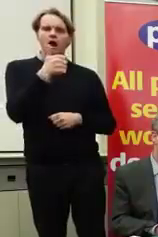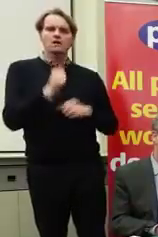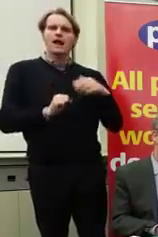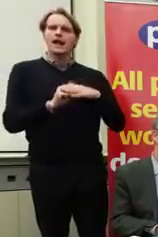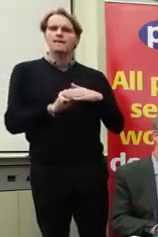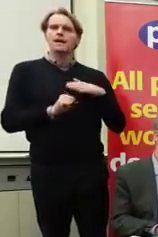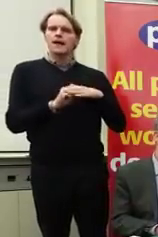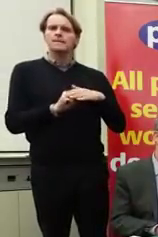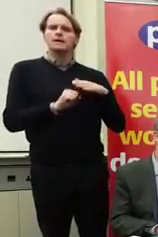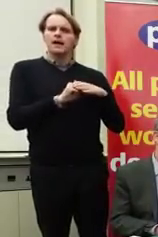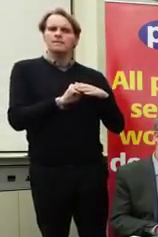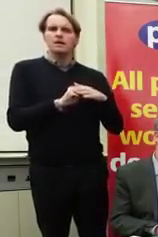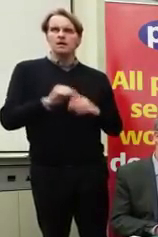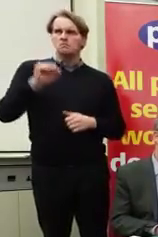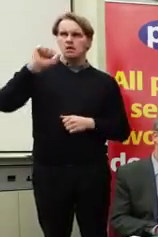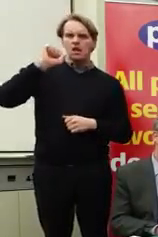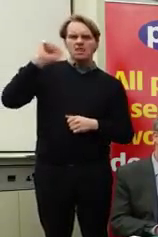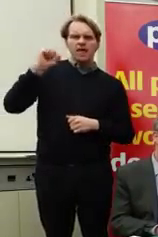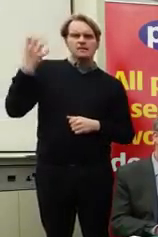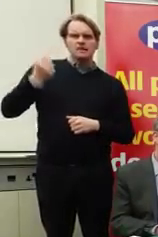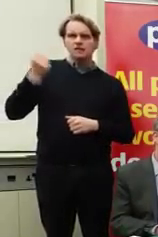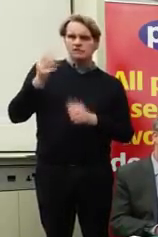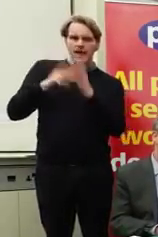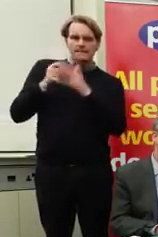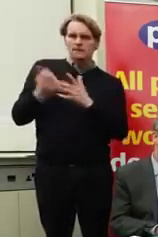their own salaries have been increased year by year, what's your view on that?